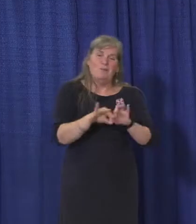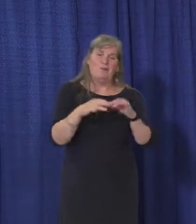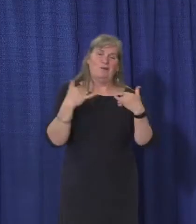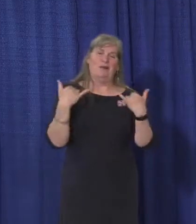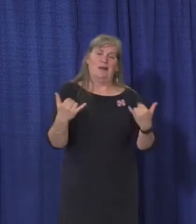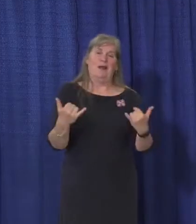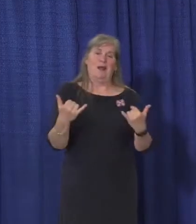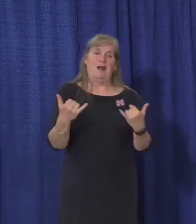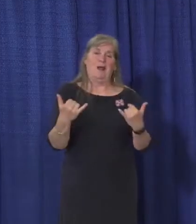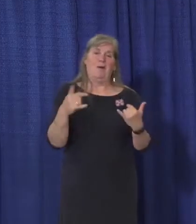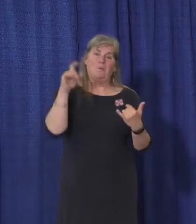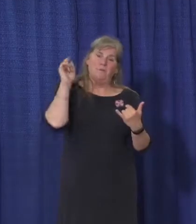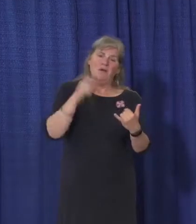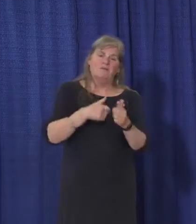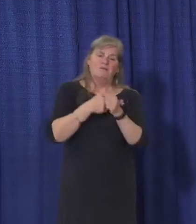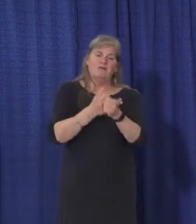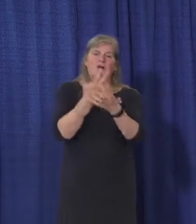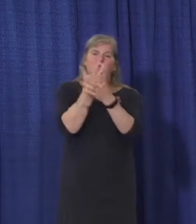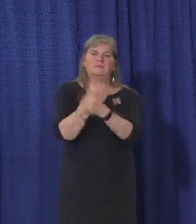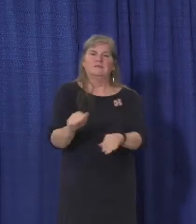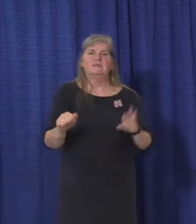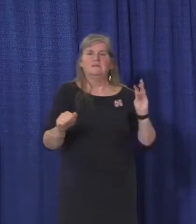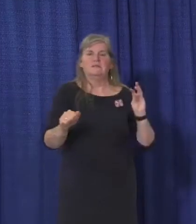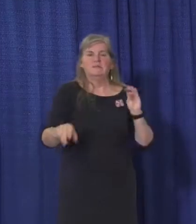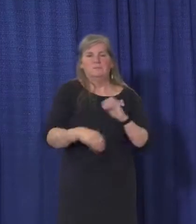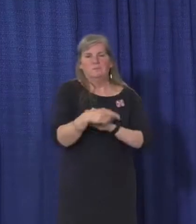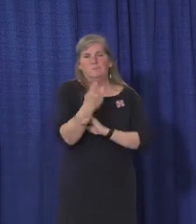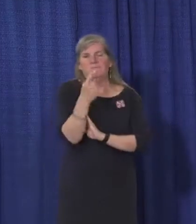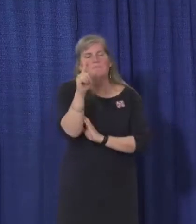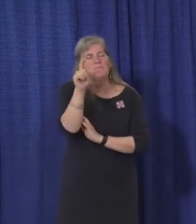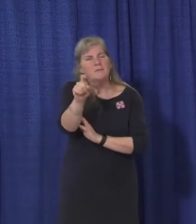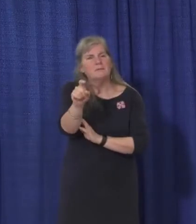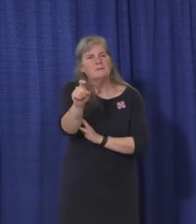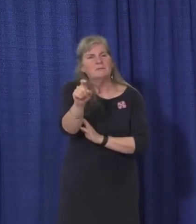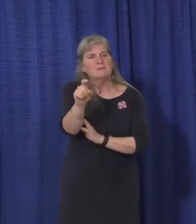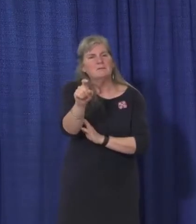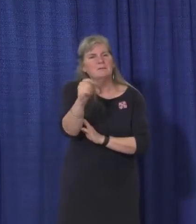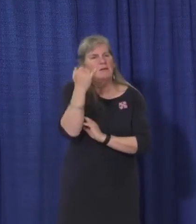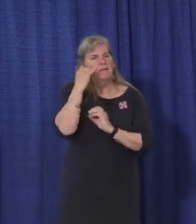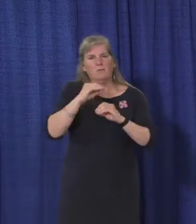more so that you practice the safe six plus one.